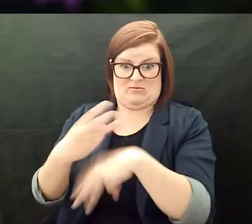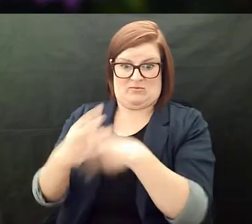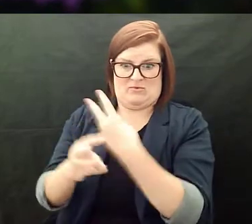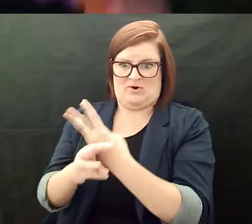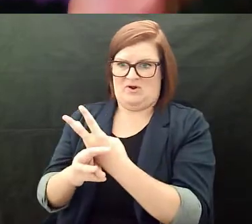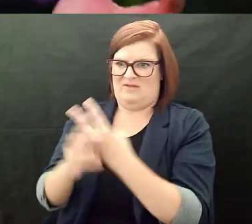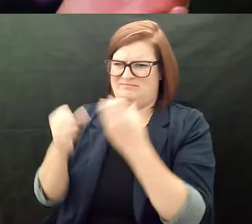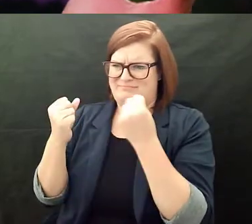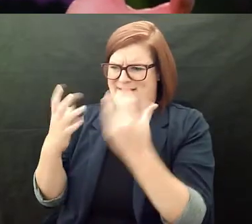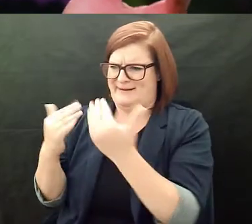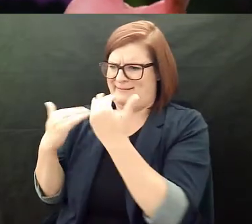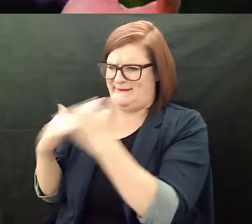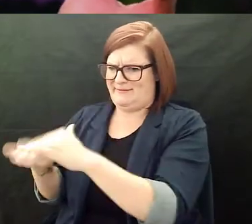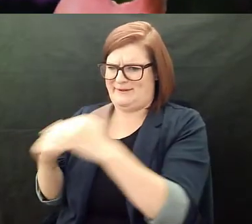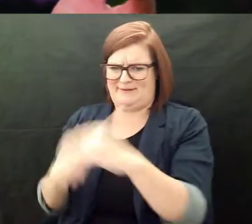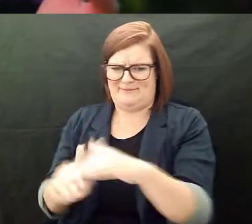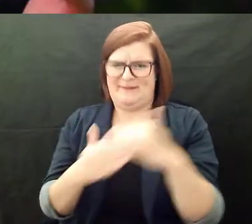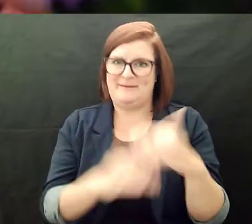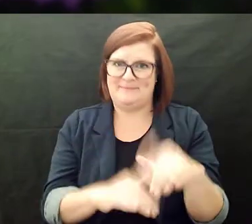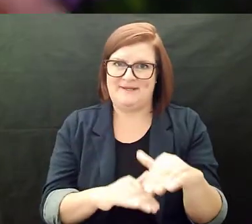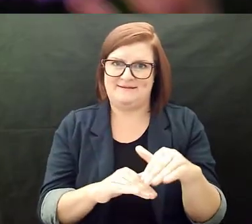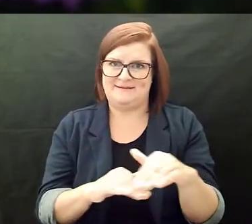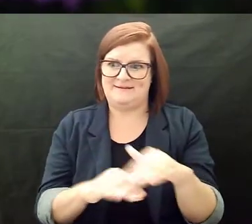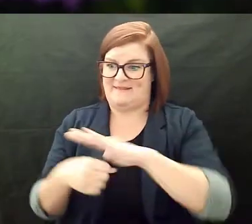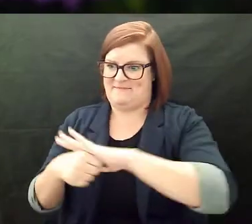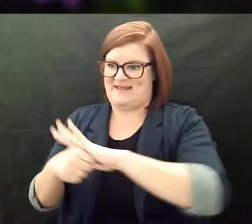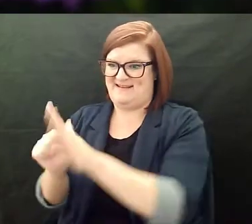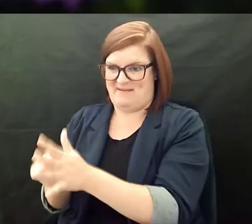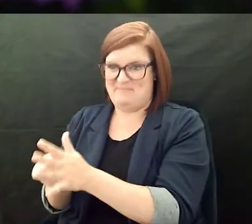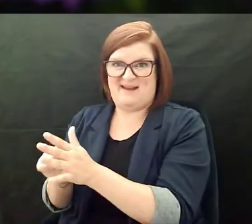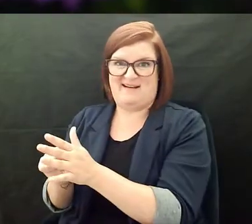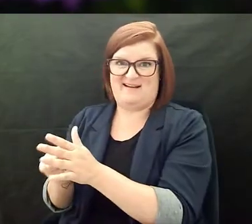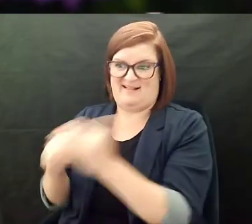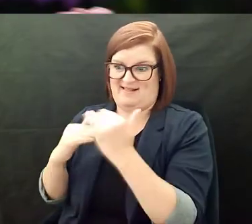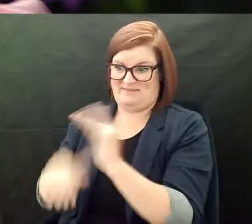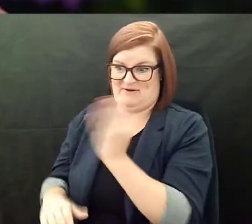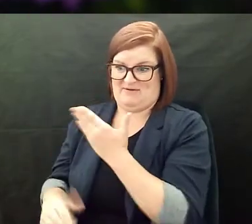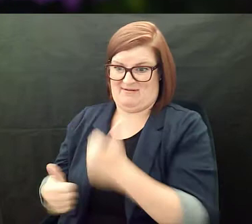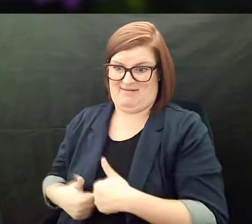The pandemic's required us to limit many aspects of our lives.